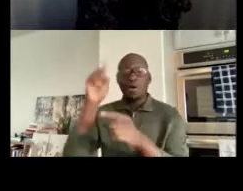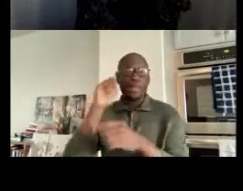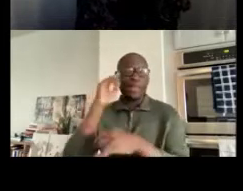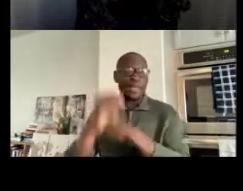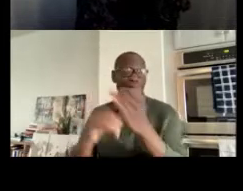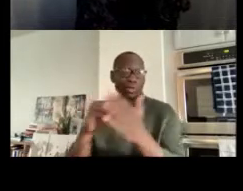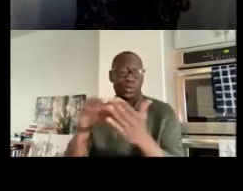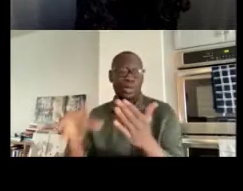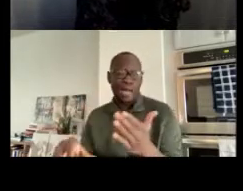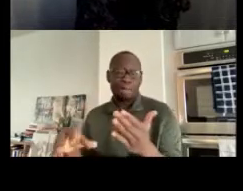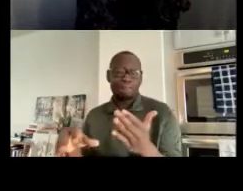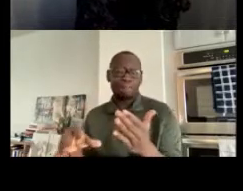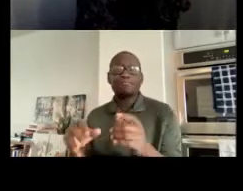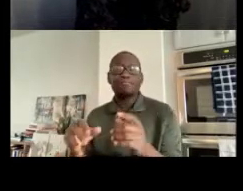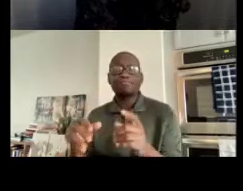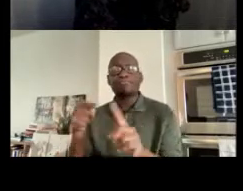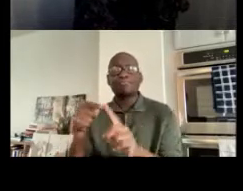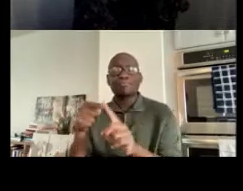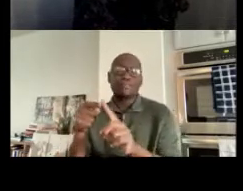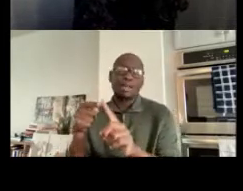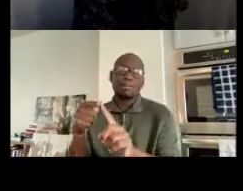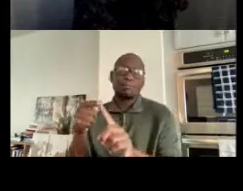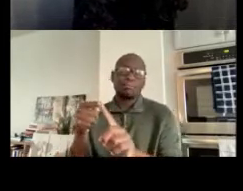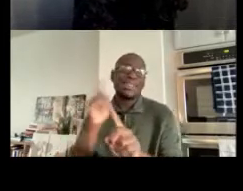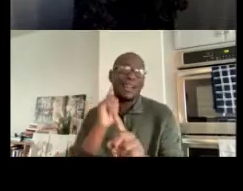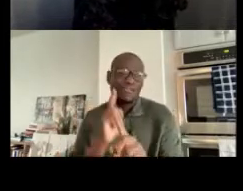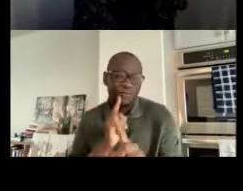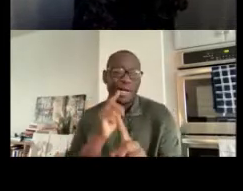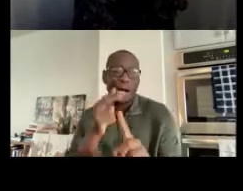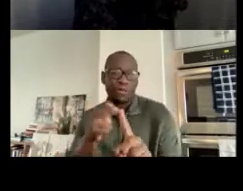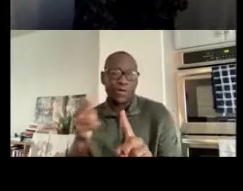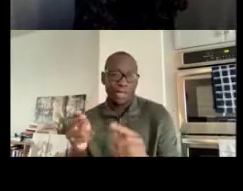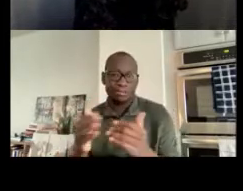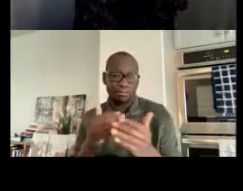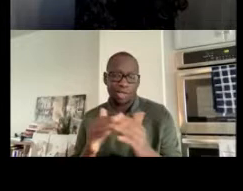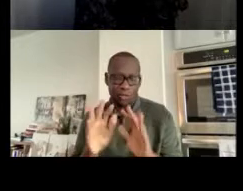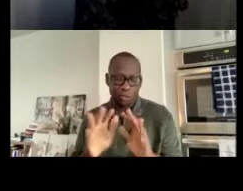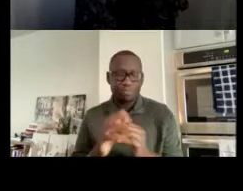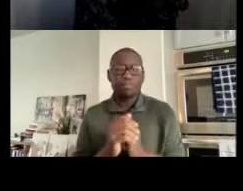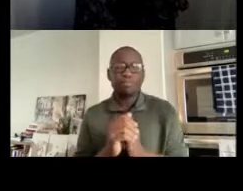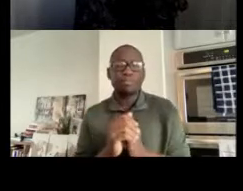making decisions about accessibility for international students, specifically geared